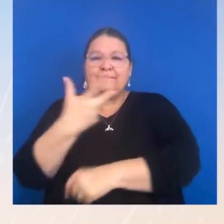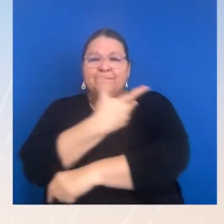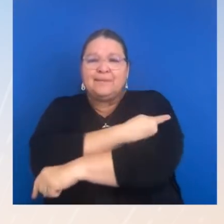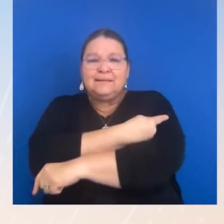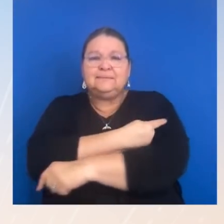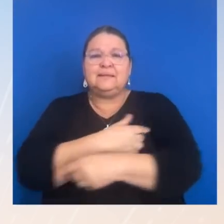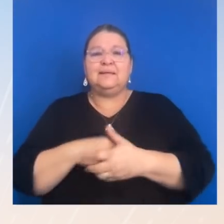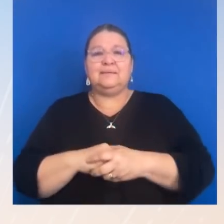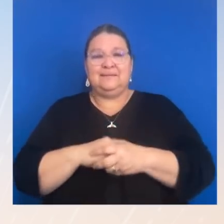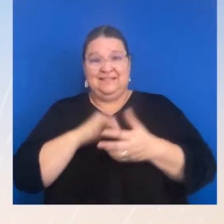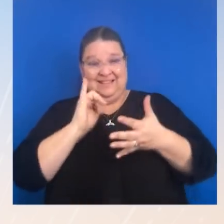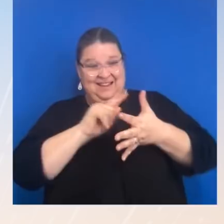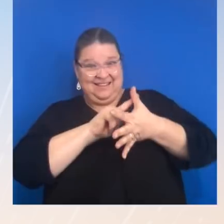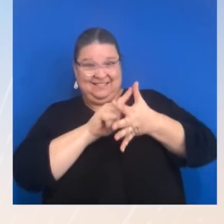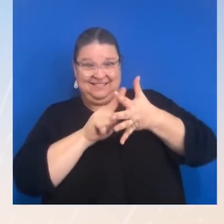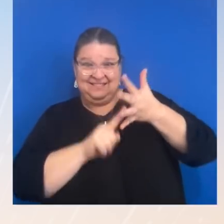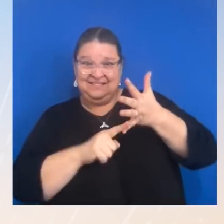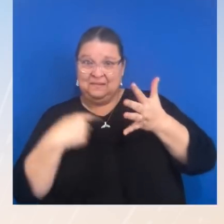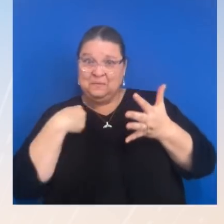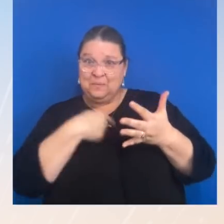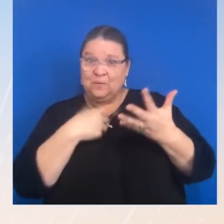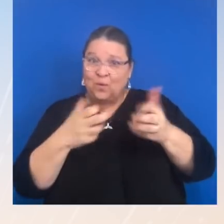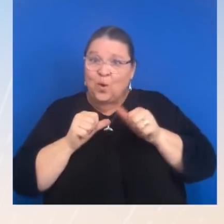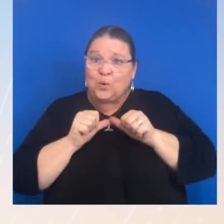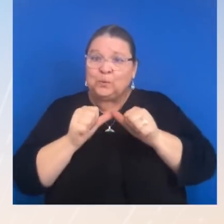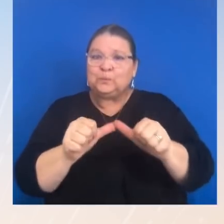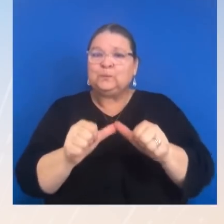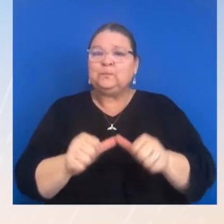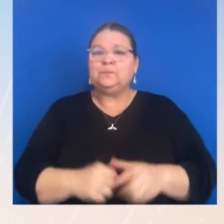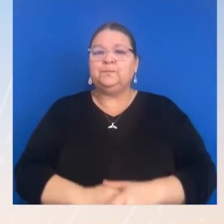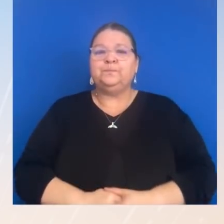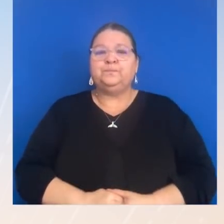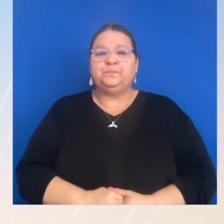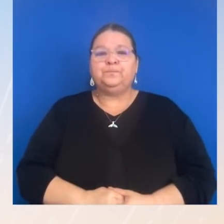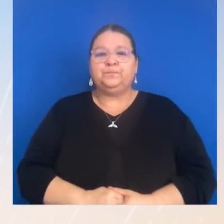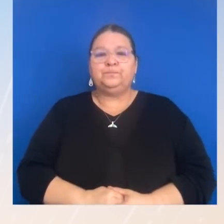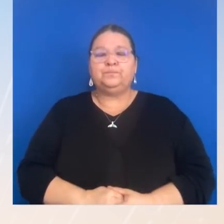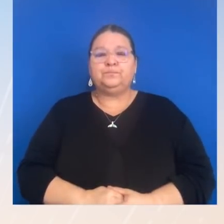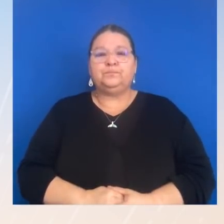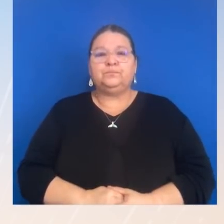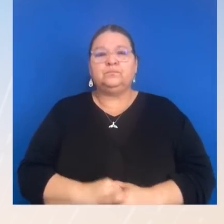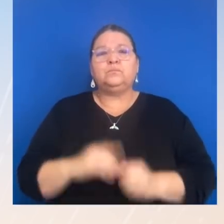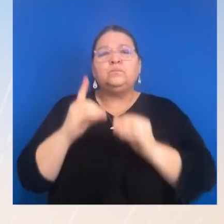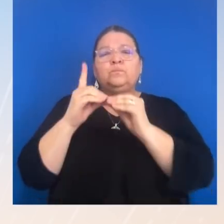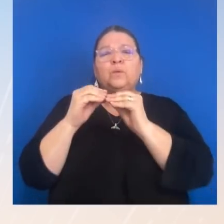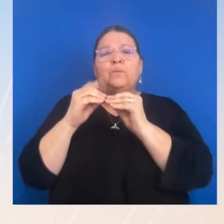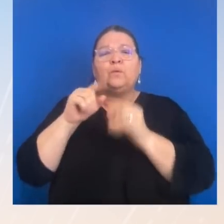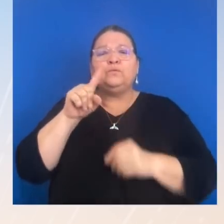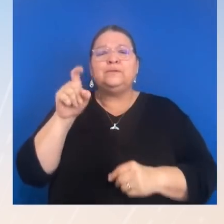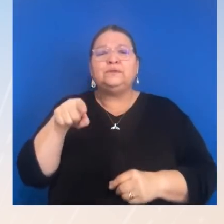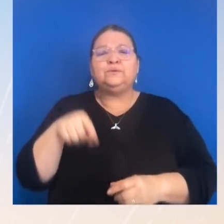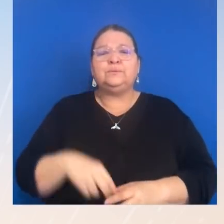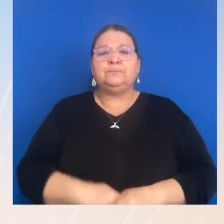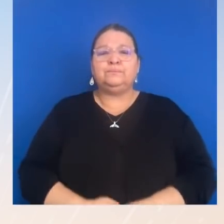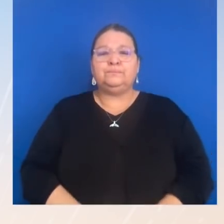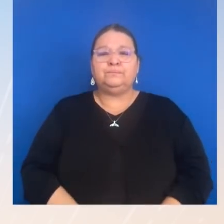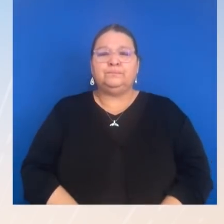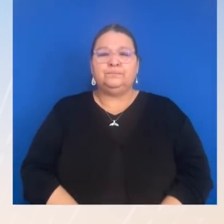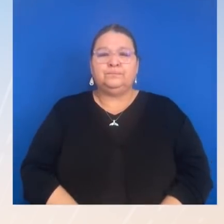The Press: And I just had one more question on another subject. The administration has been criticized for putting sanctions on one dictator